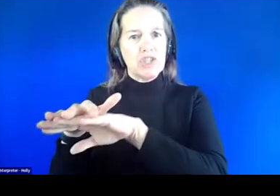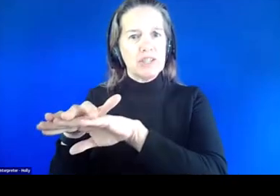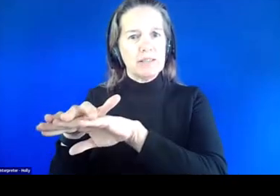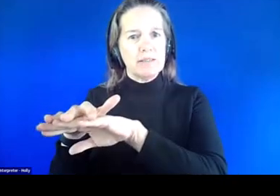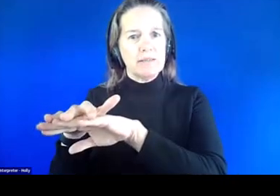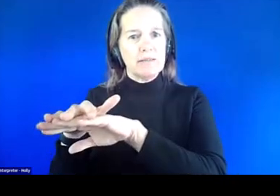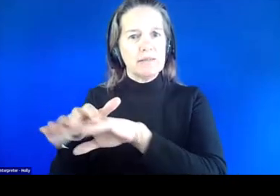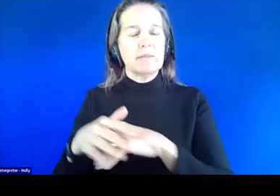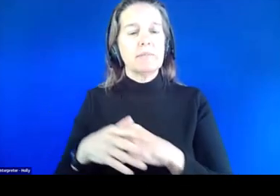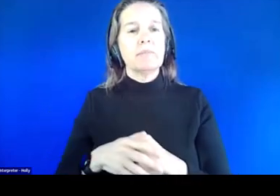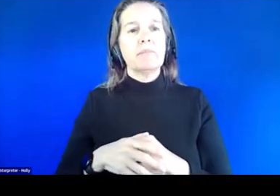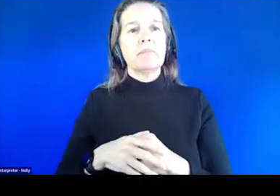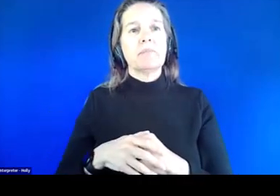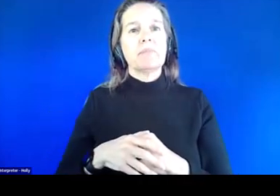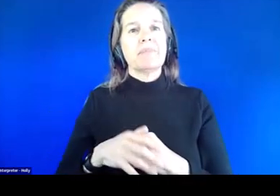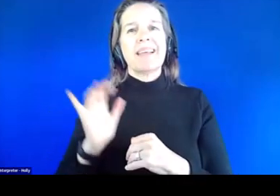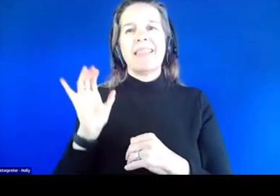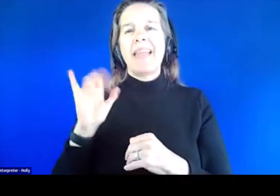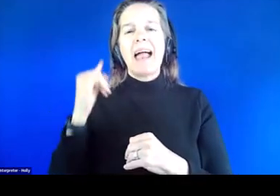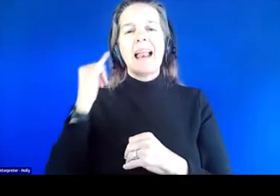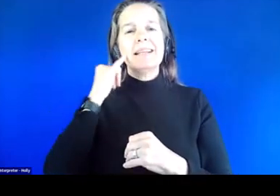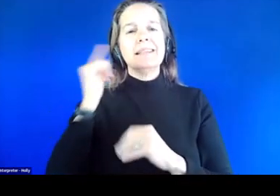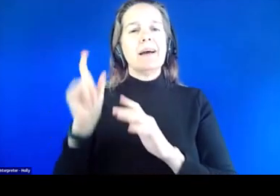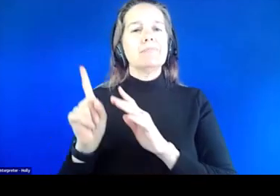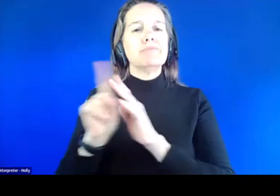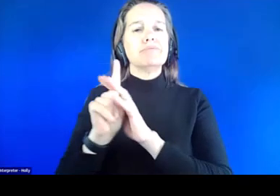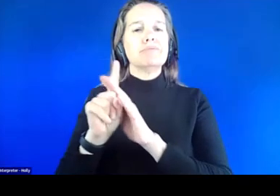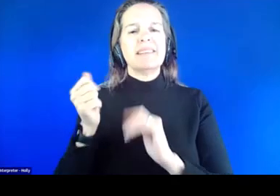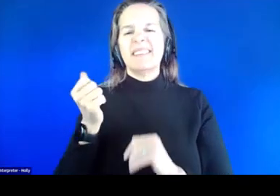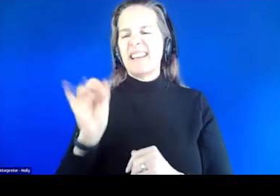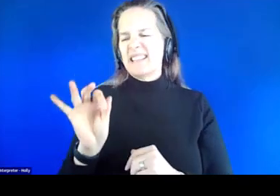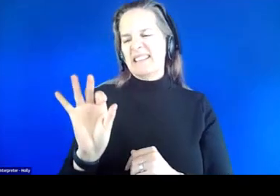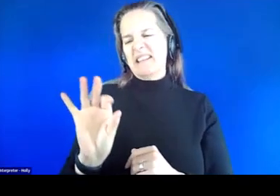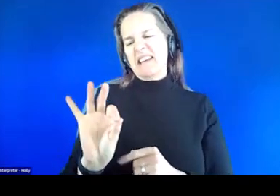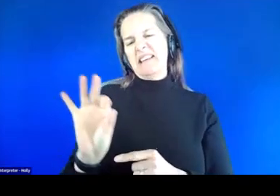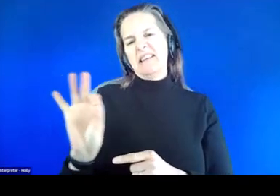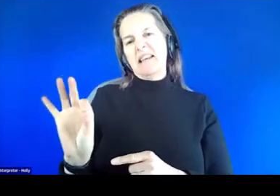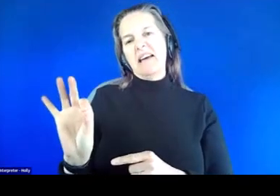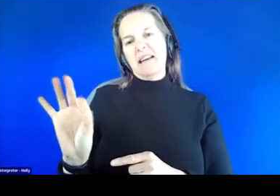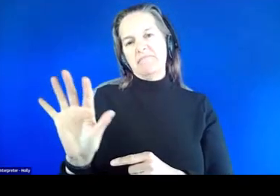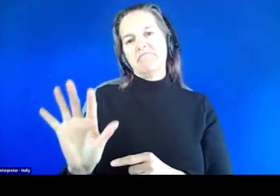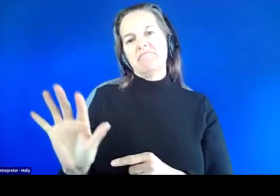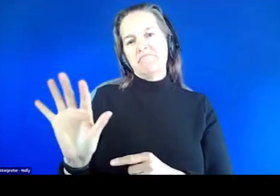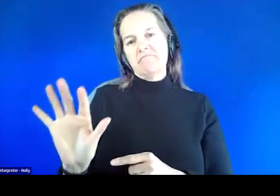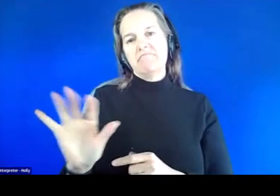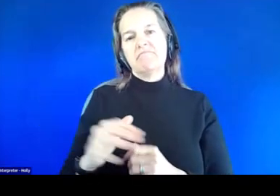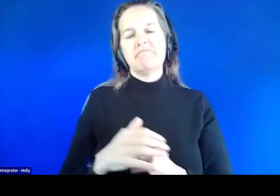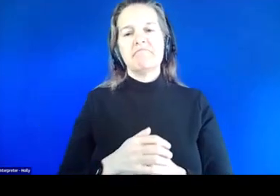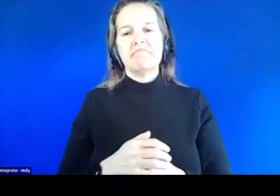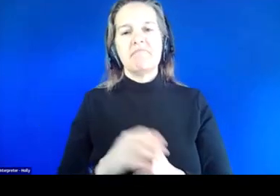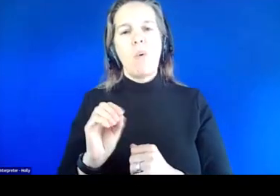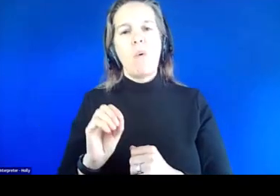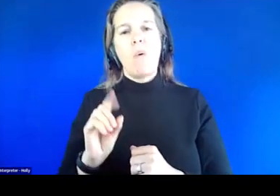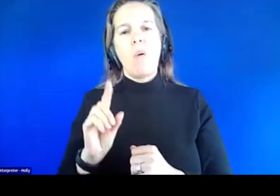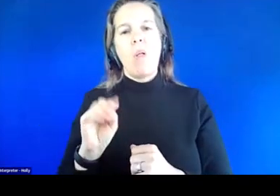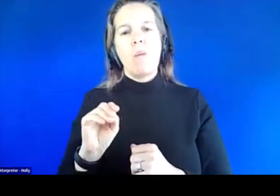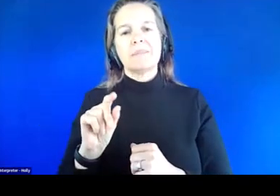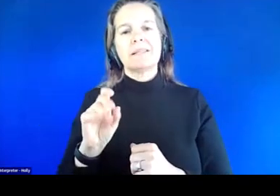in the 1999 when the Olmstead decision was handed down